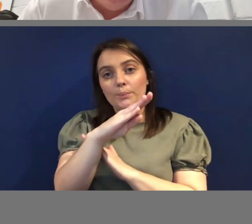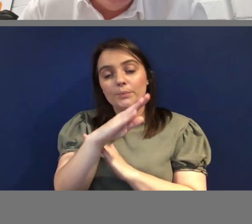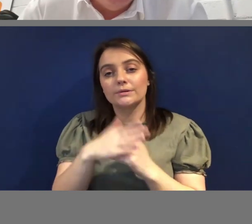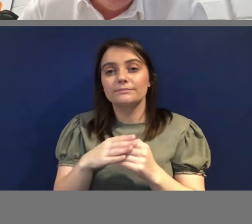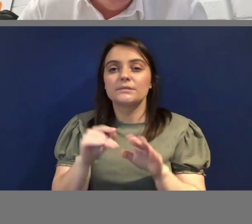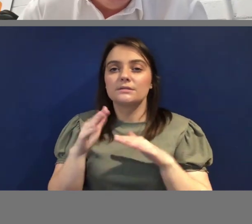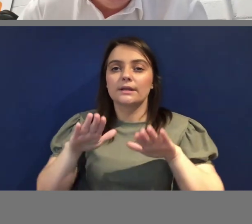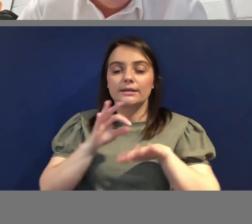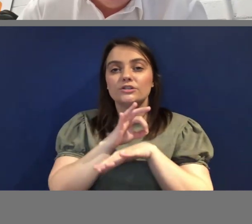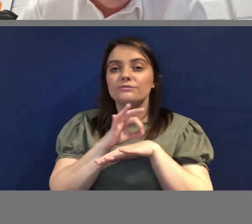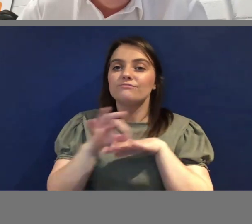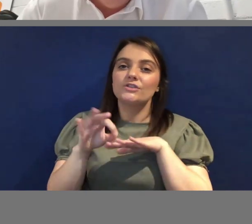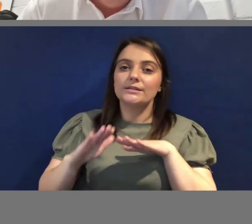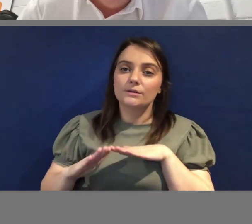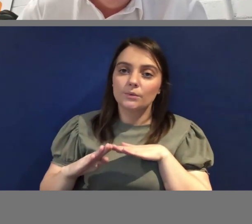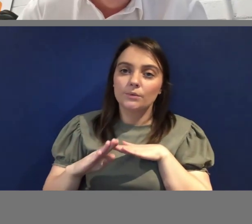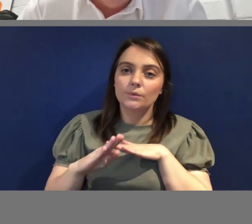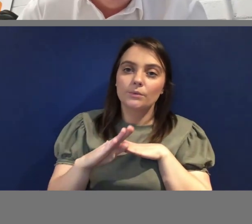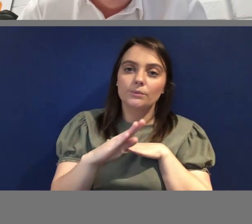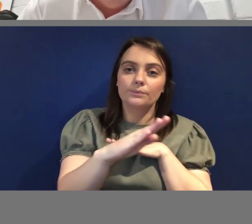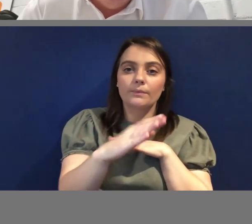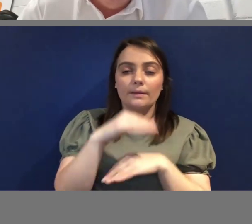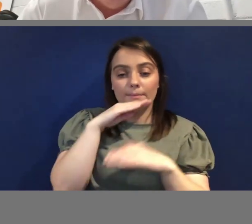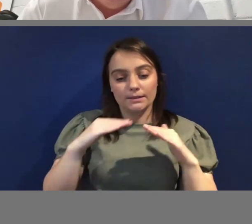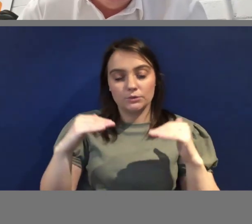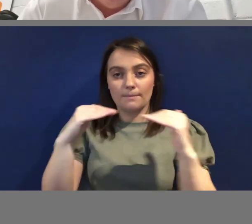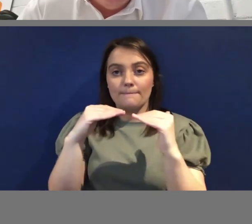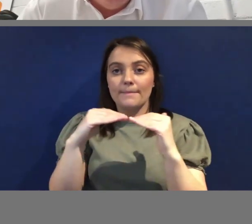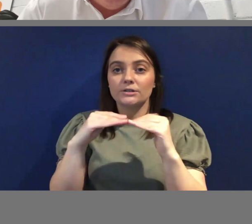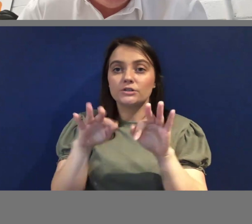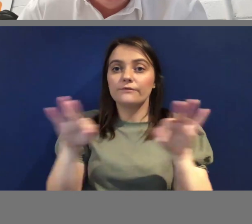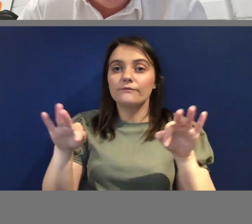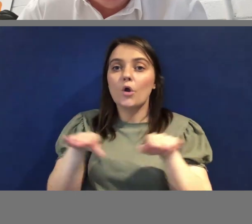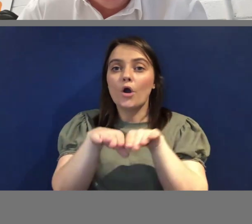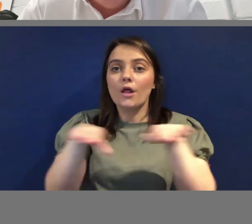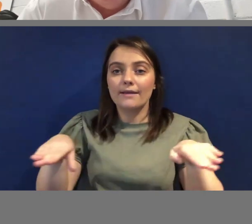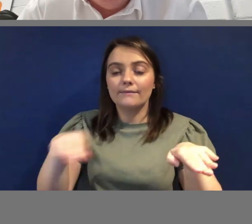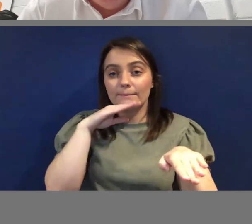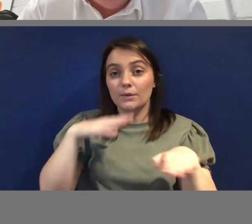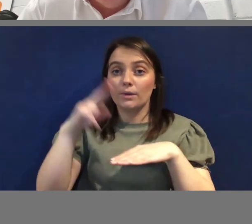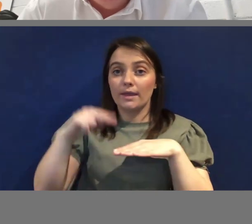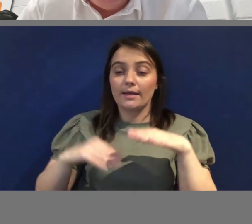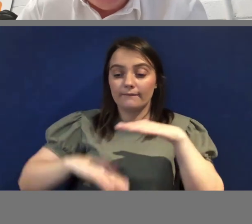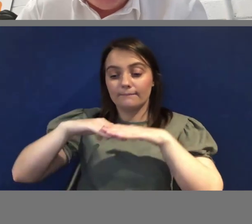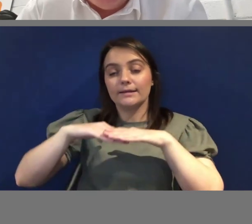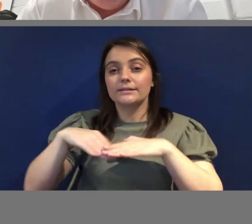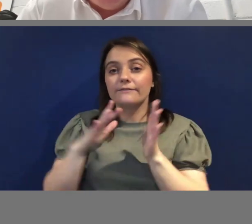up into the the flooring so that we could we could maintain a maximum threshold of 15 mm and on the